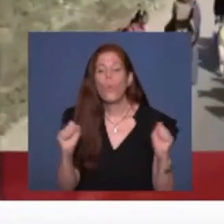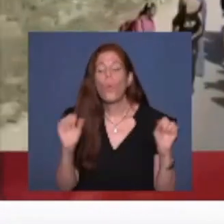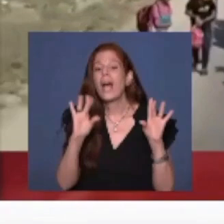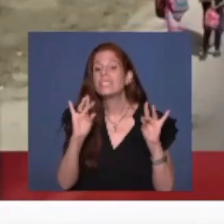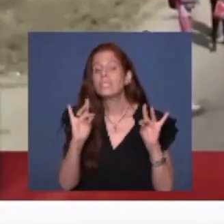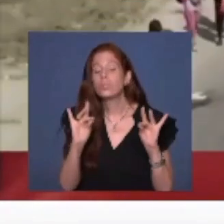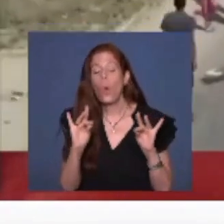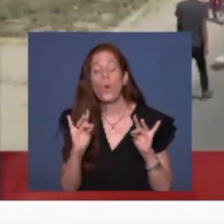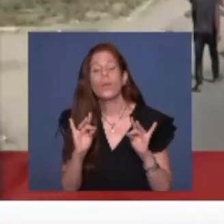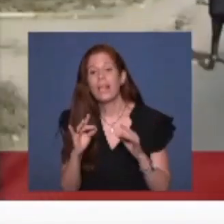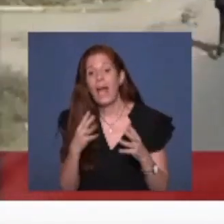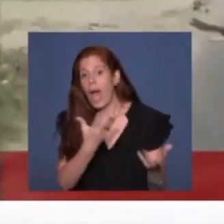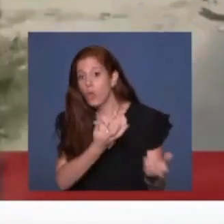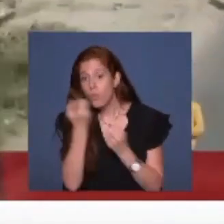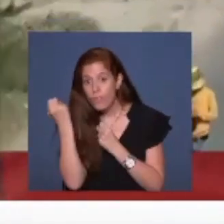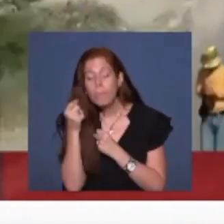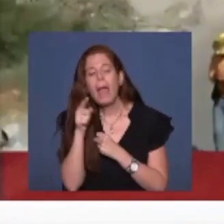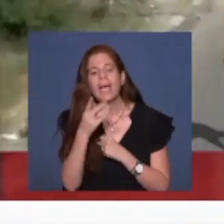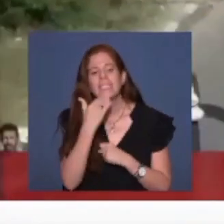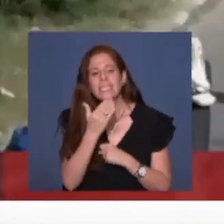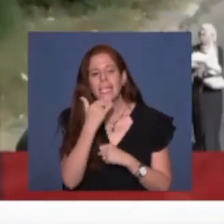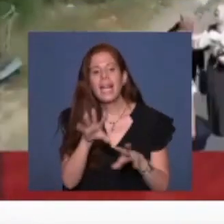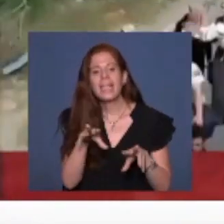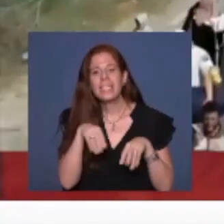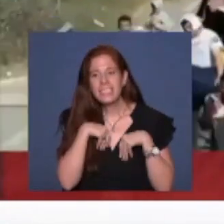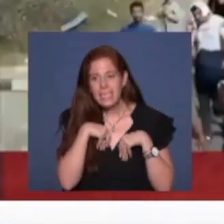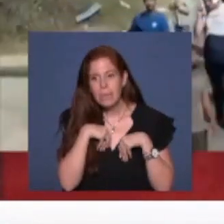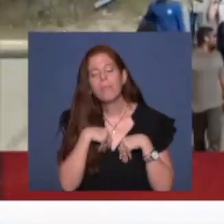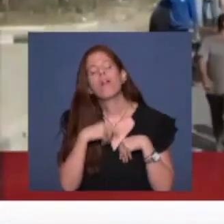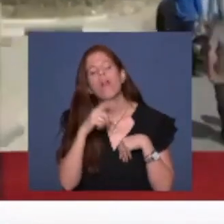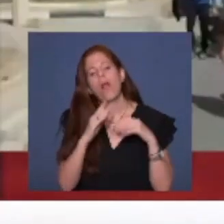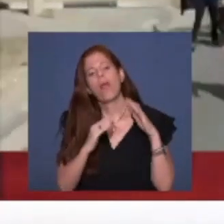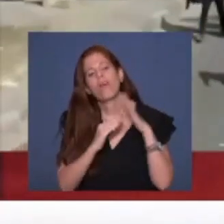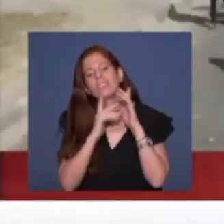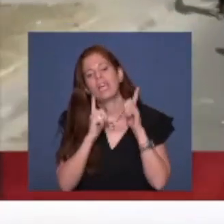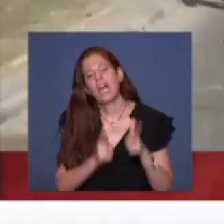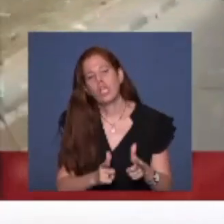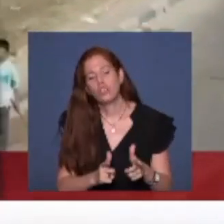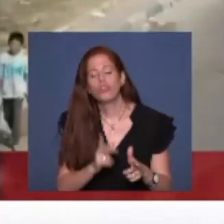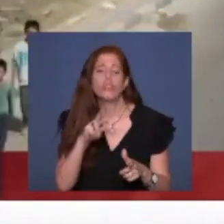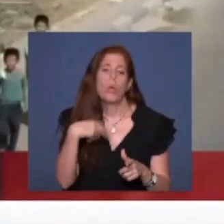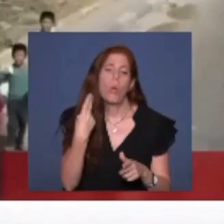It could for 24 hours, 48 hours, that still hasn't been discussed